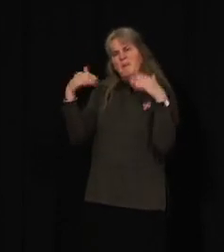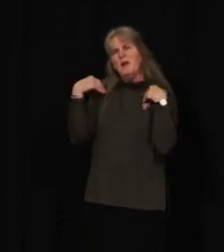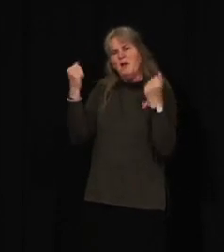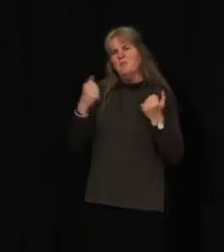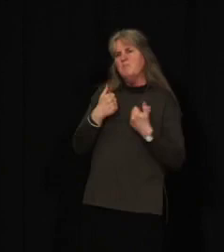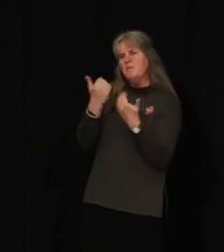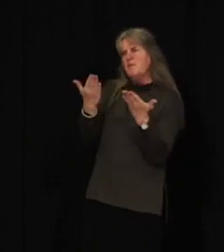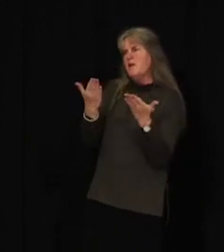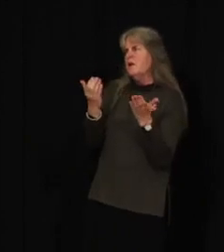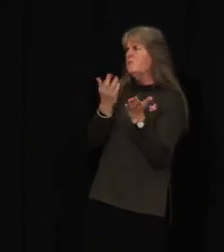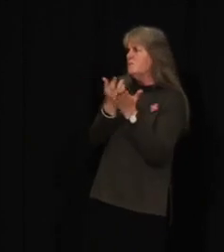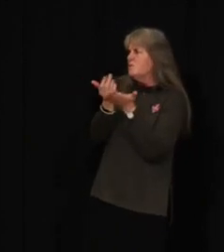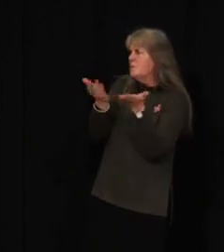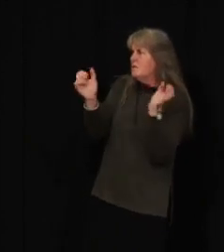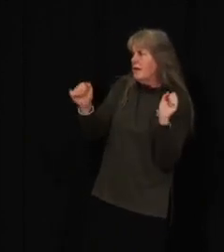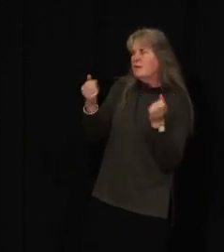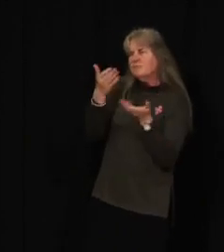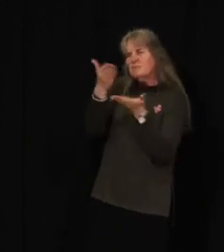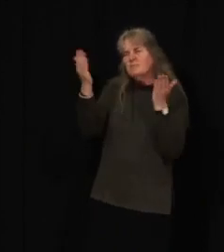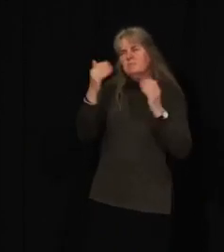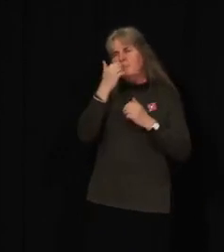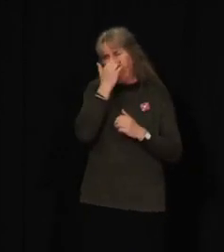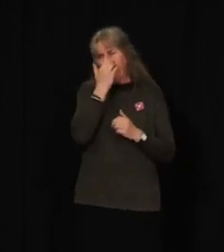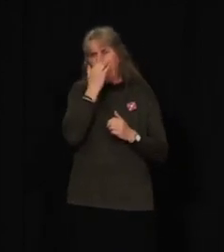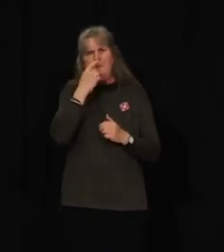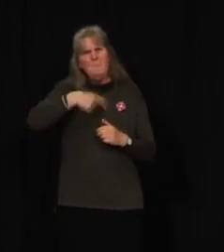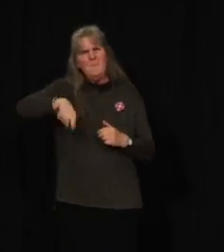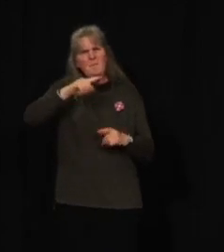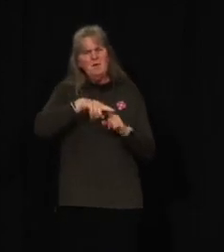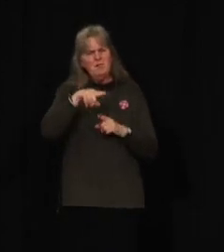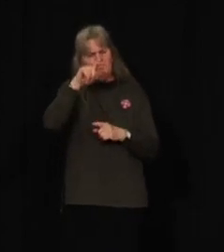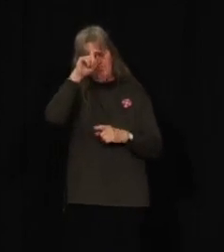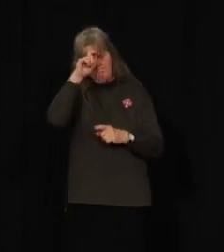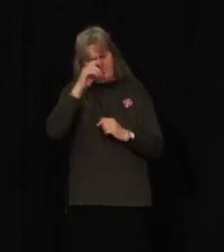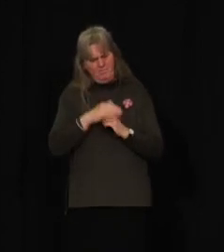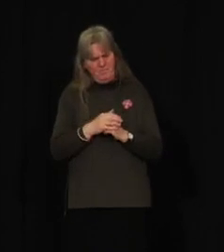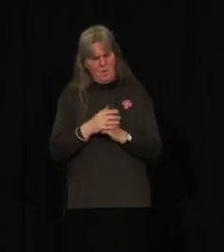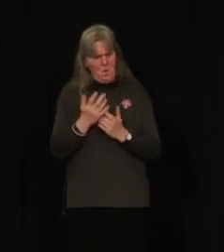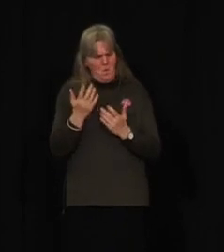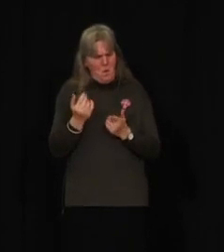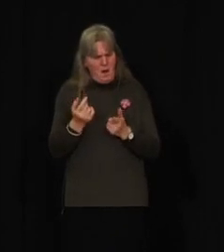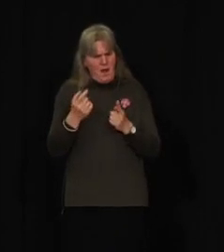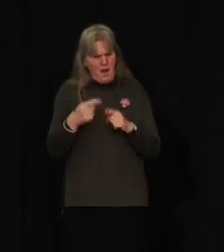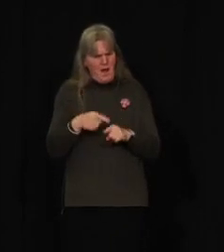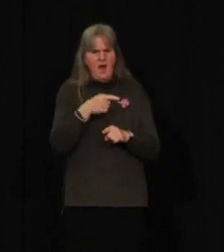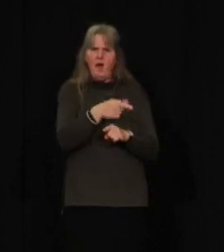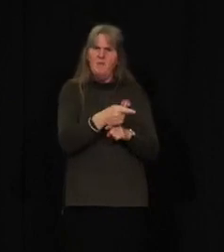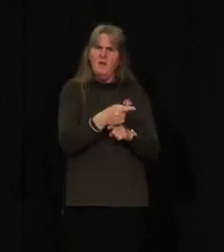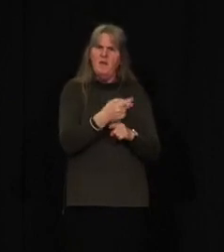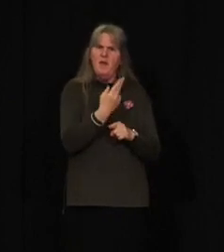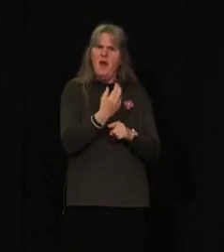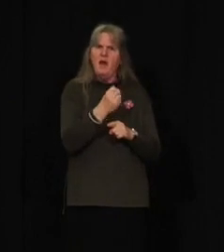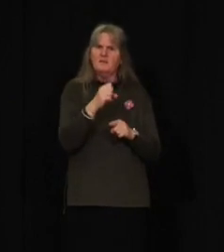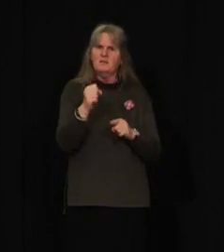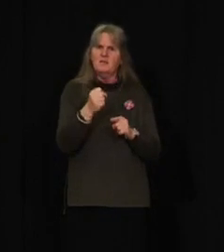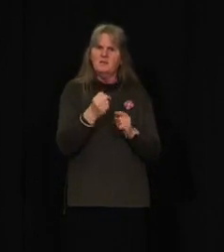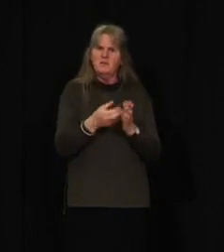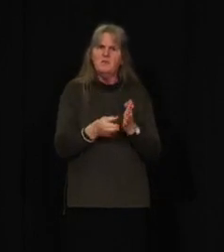social services. You may also question why a major release should occur amidst a global rattling